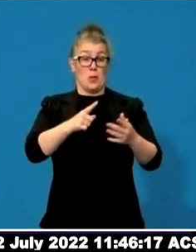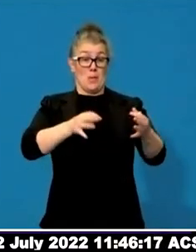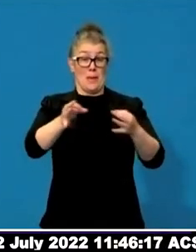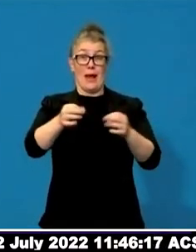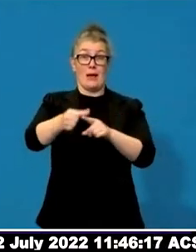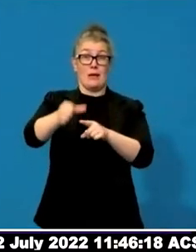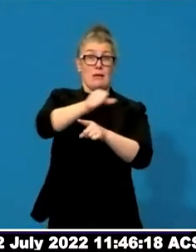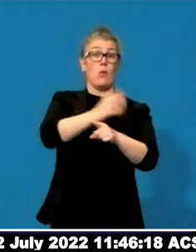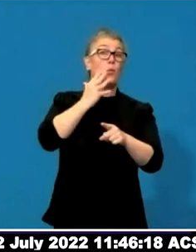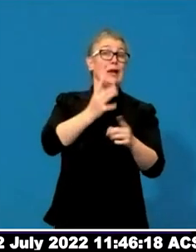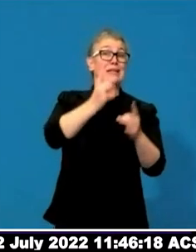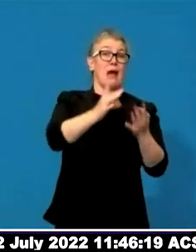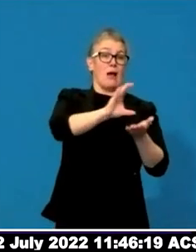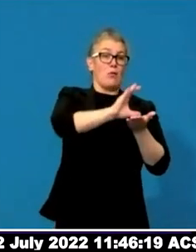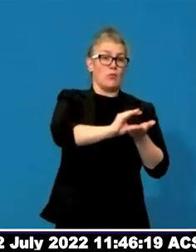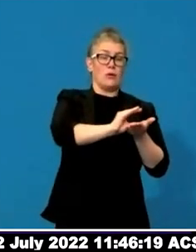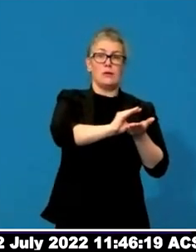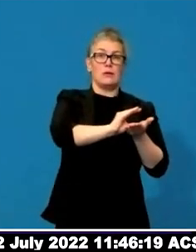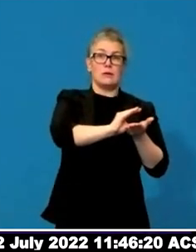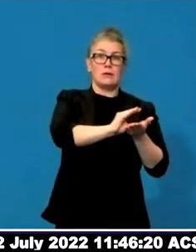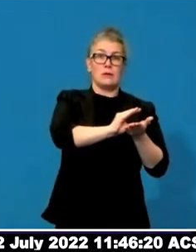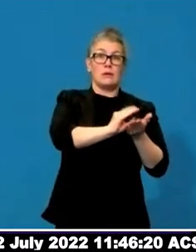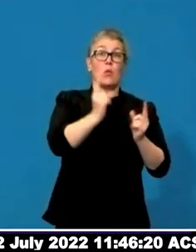"Oh, it's only one-to-one support."